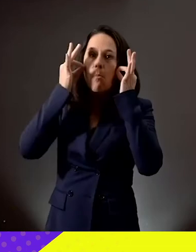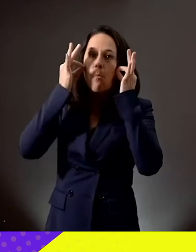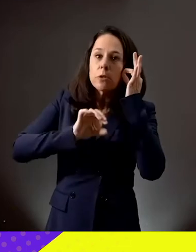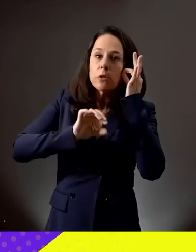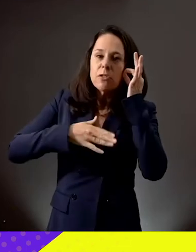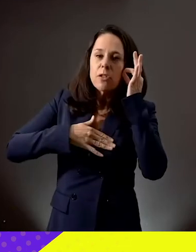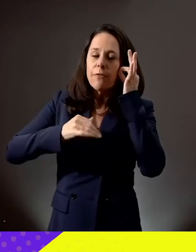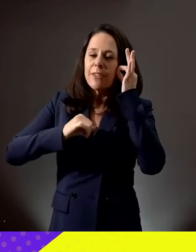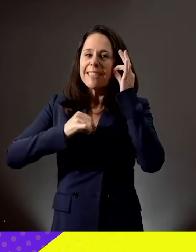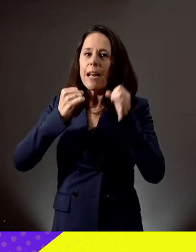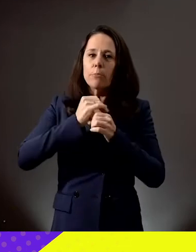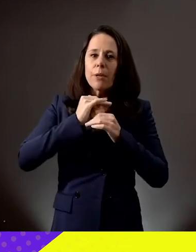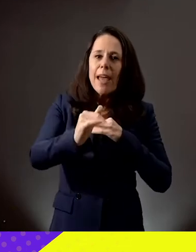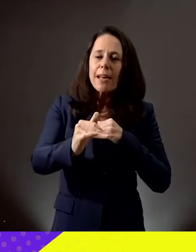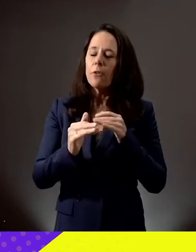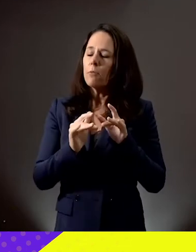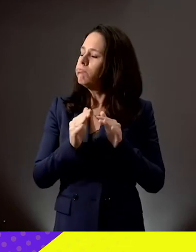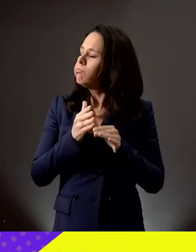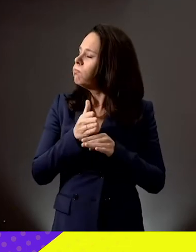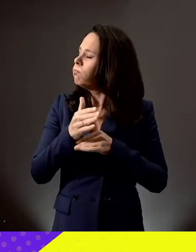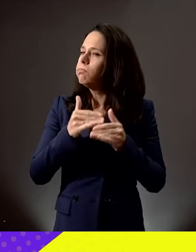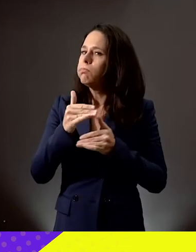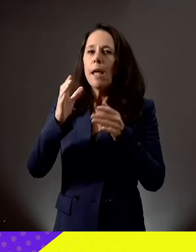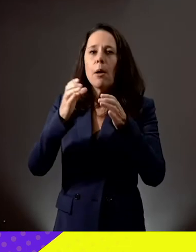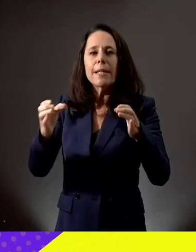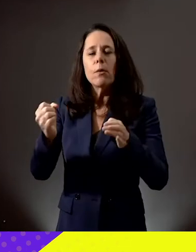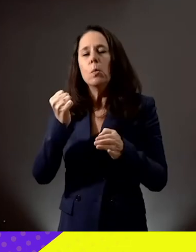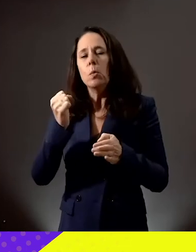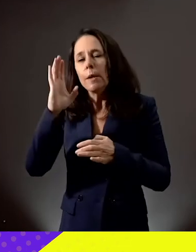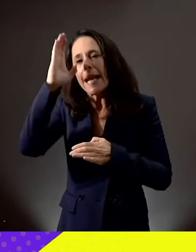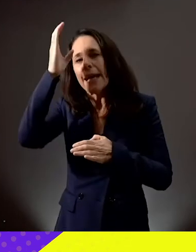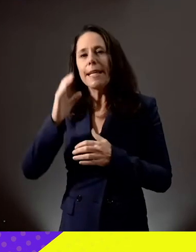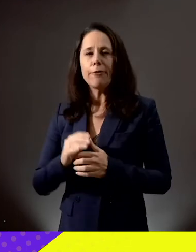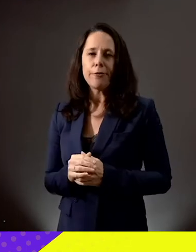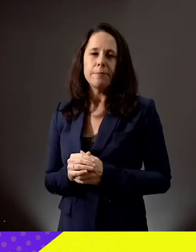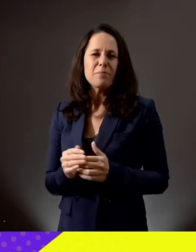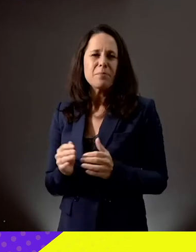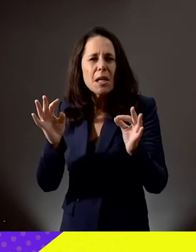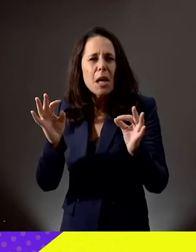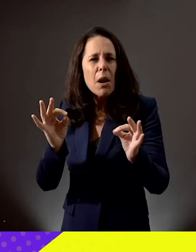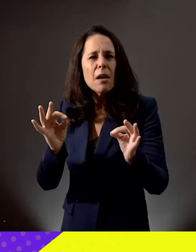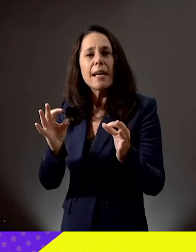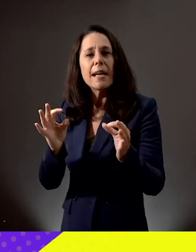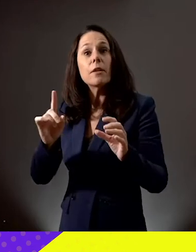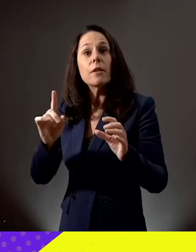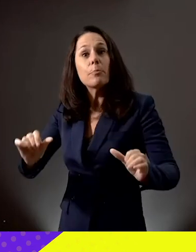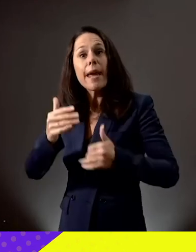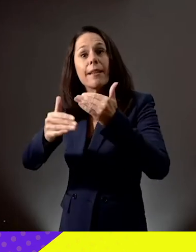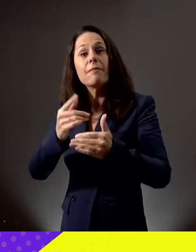Companies are super creative, but the main thing is what they achieve here: A more inclusive work environment. -That's right.